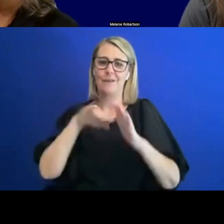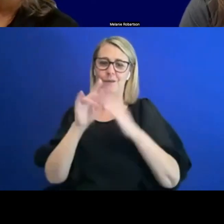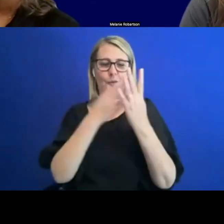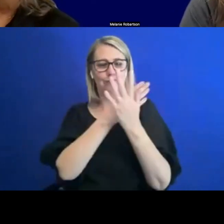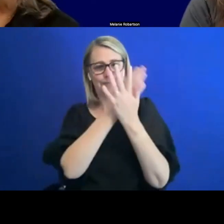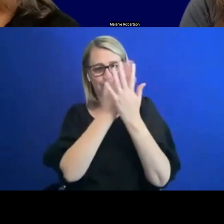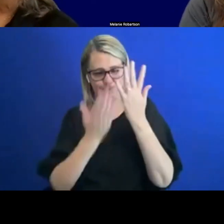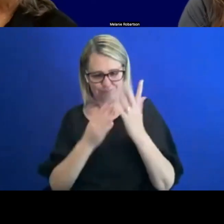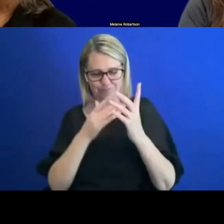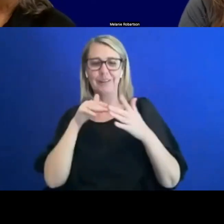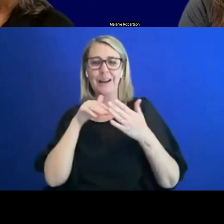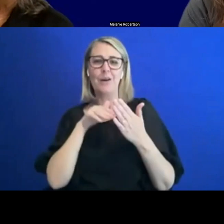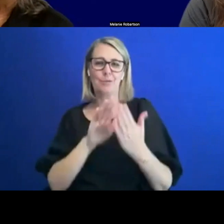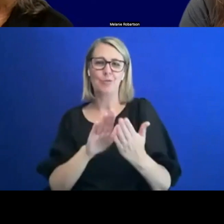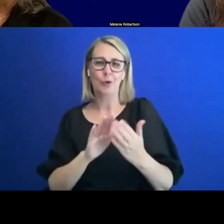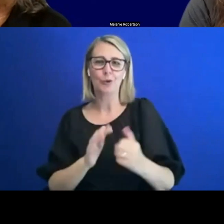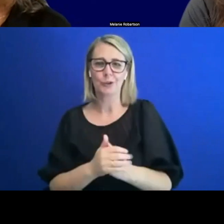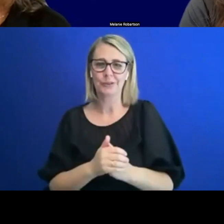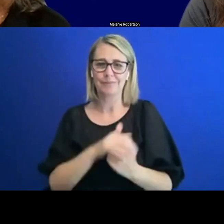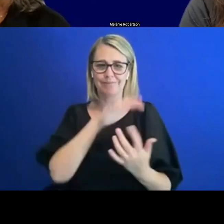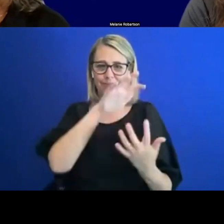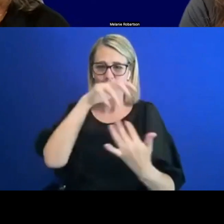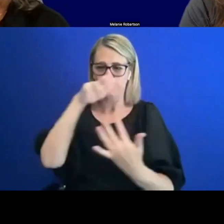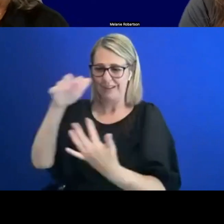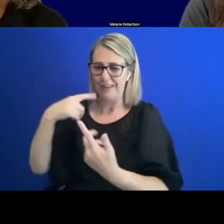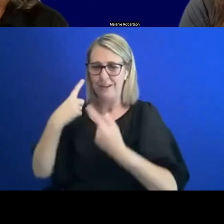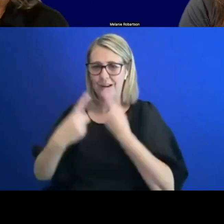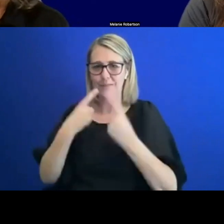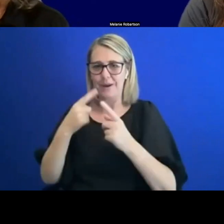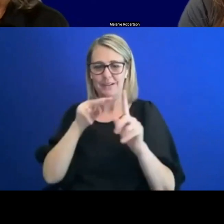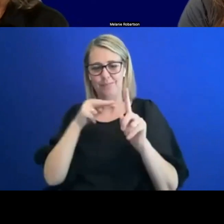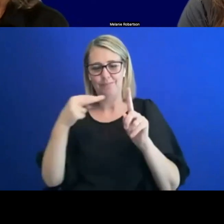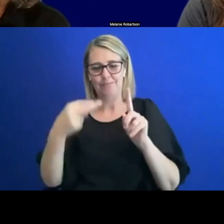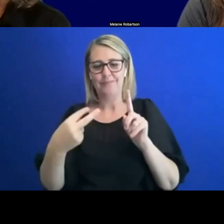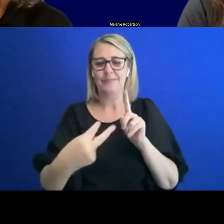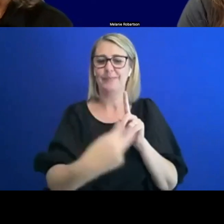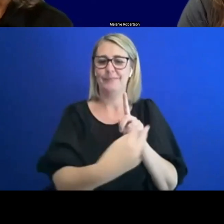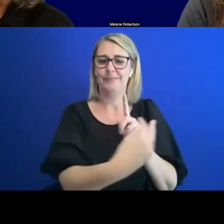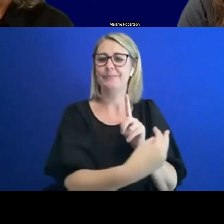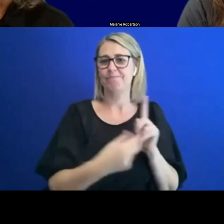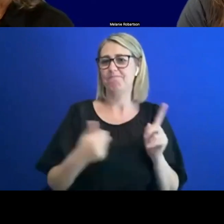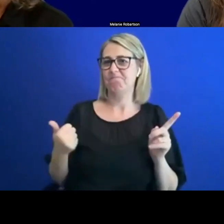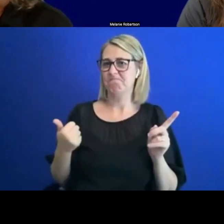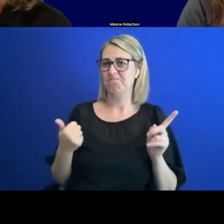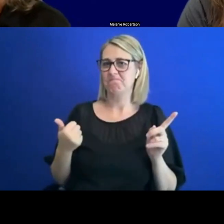approach and gathering information and perspectives from all around the